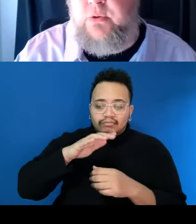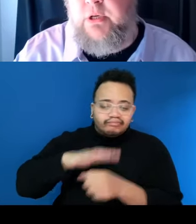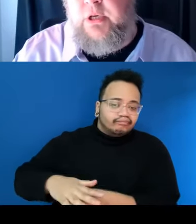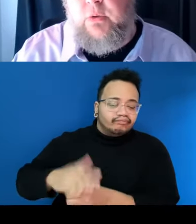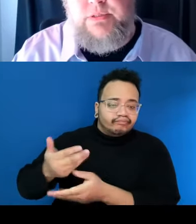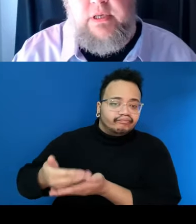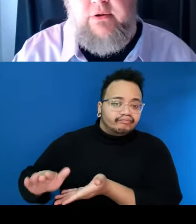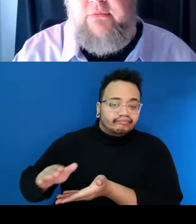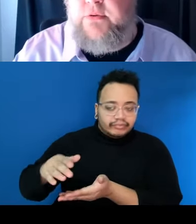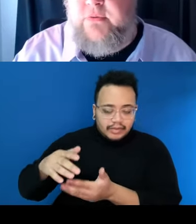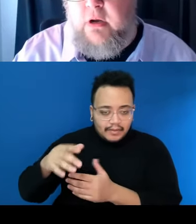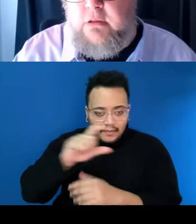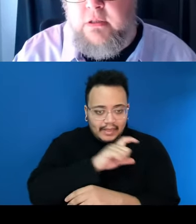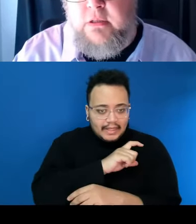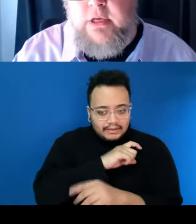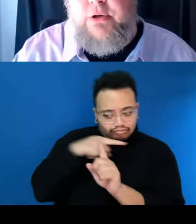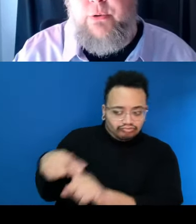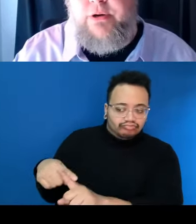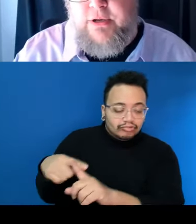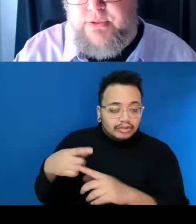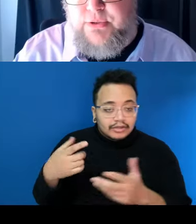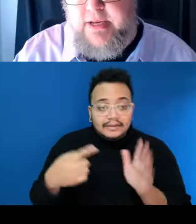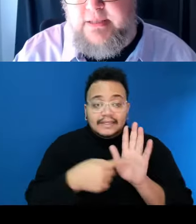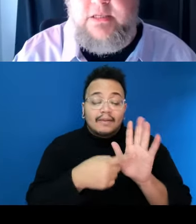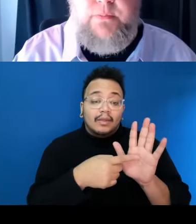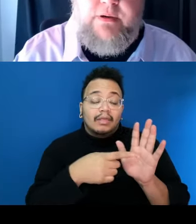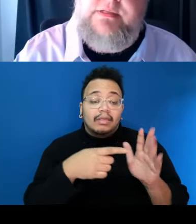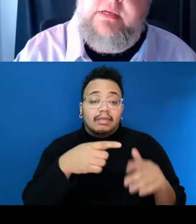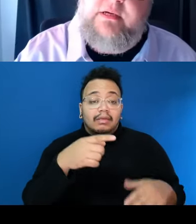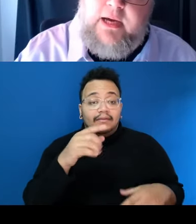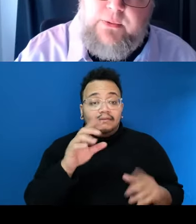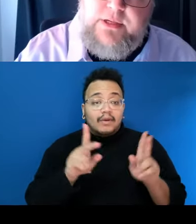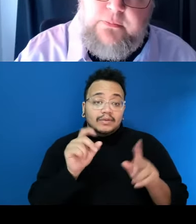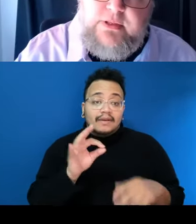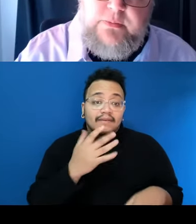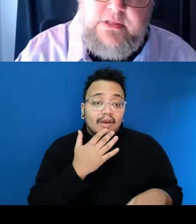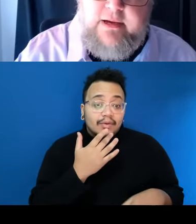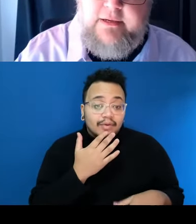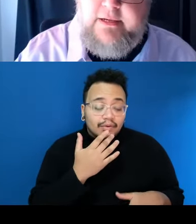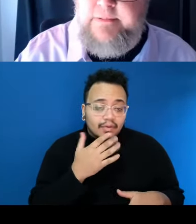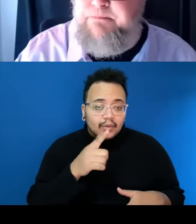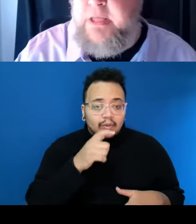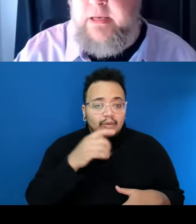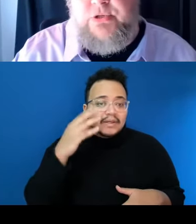So, we're seeing folks of color who are also trans, experiencing high rates of police misconduct,